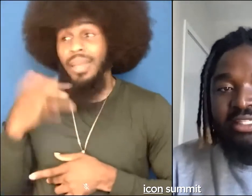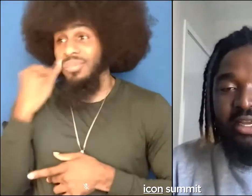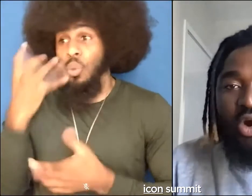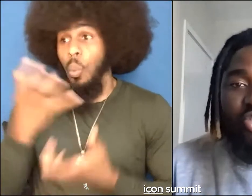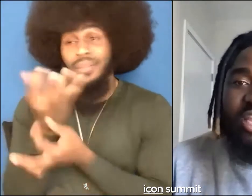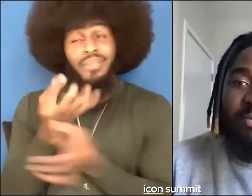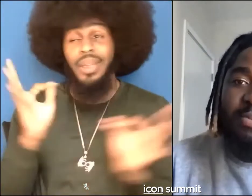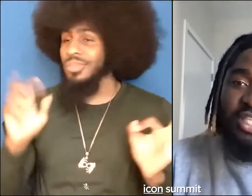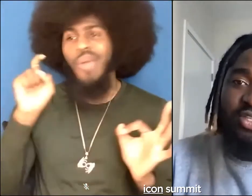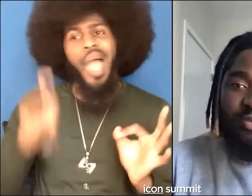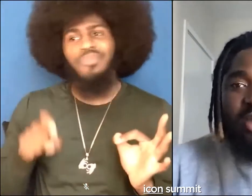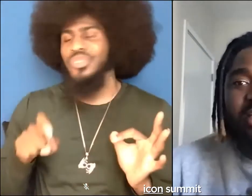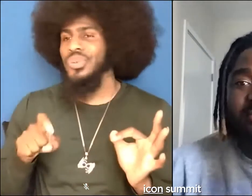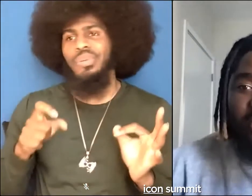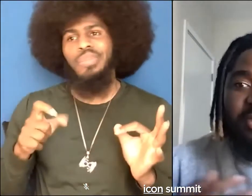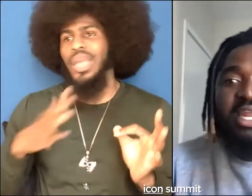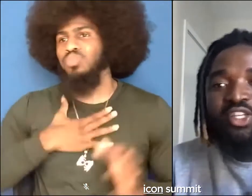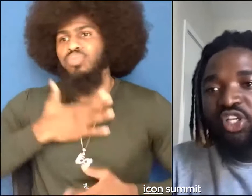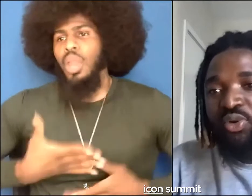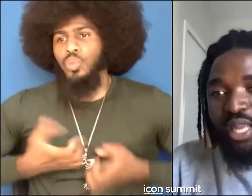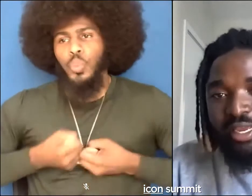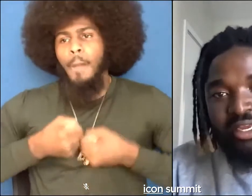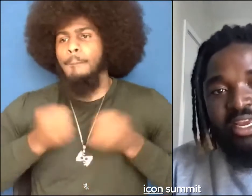and also giving people skills of how does vulnerability actually look like?